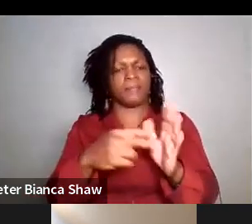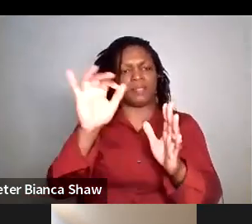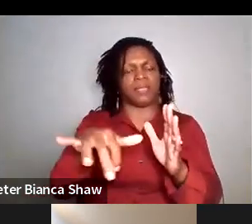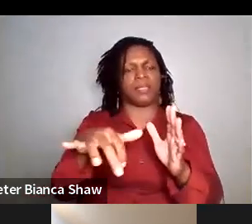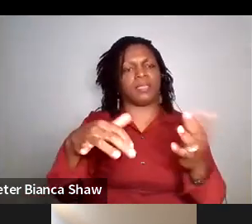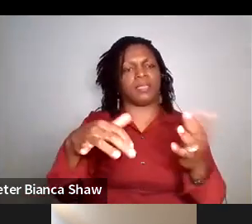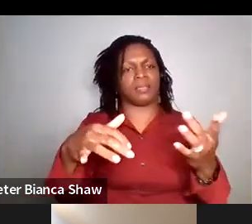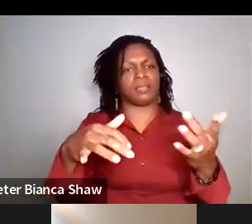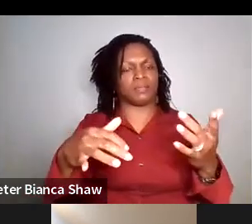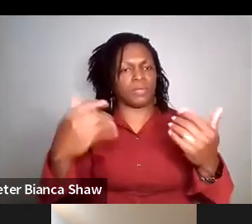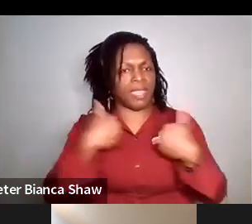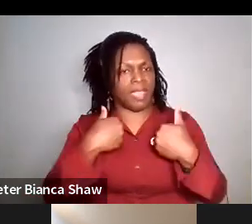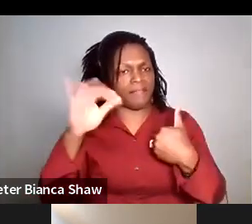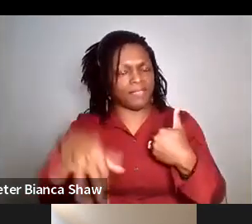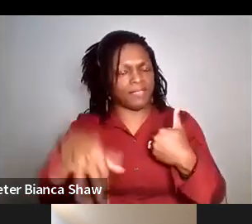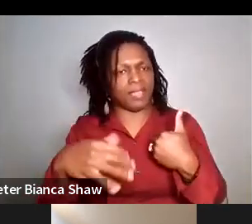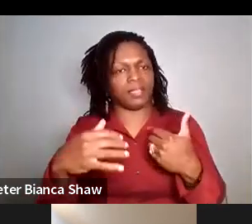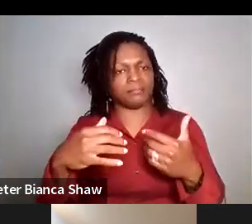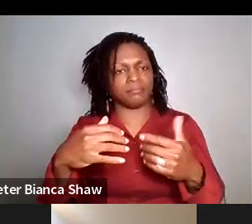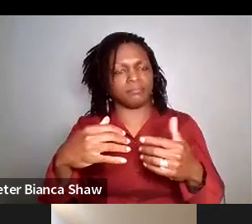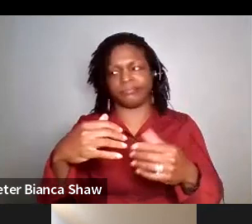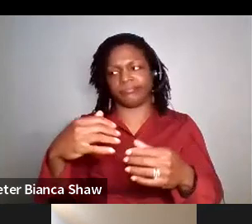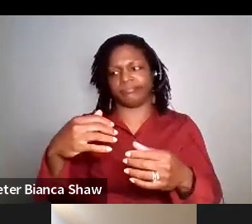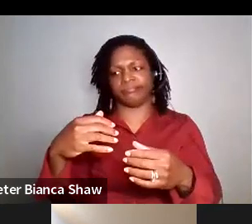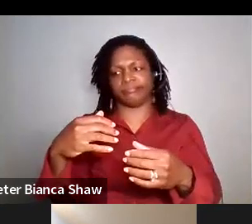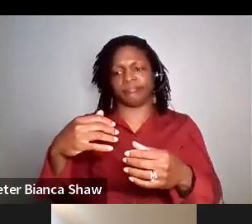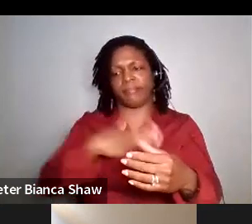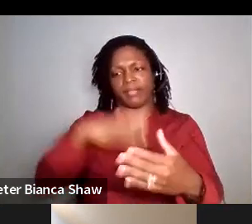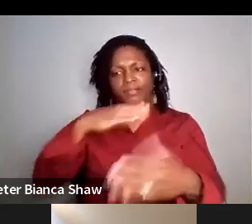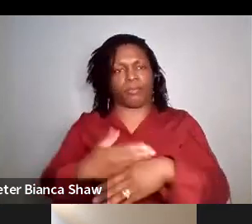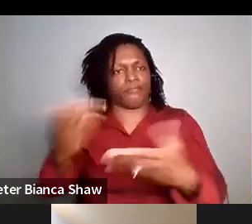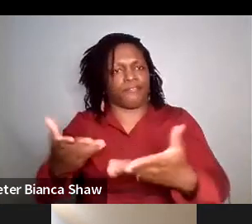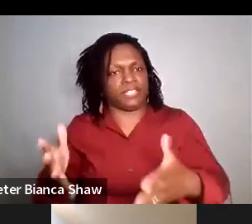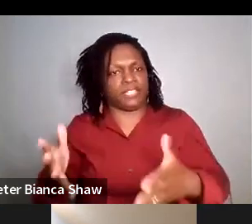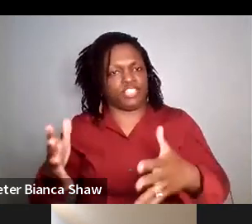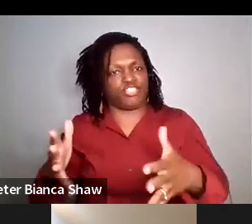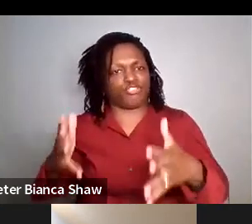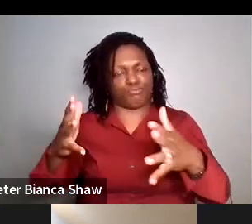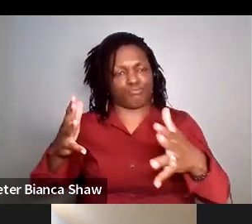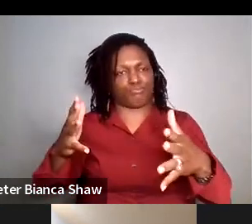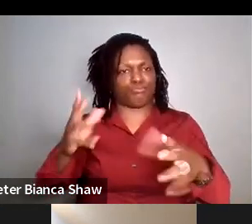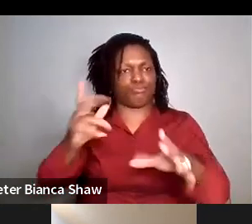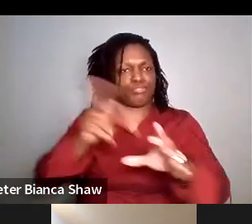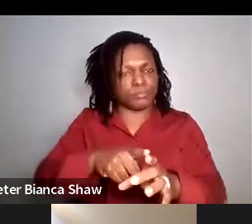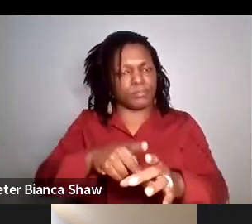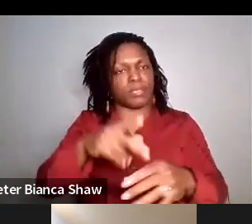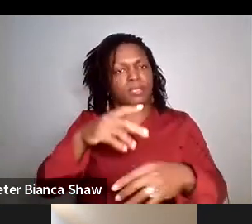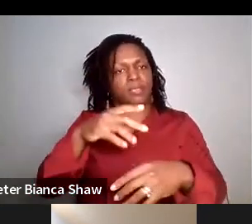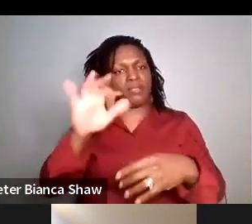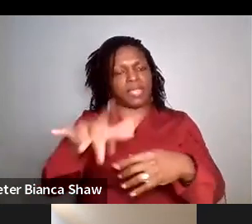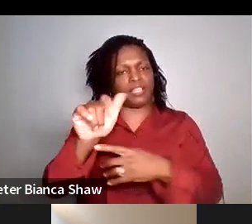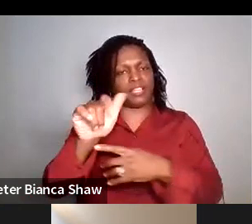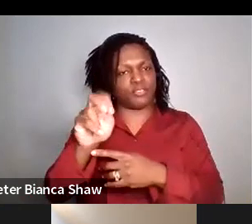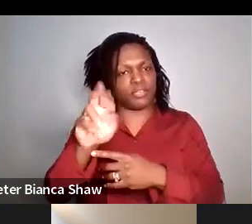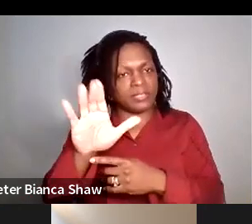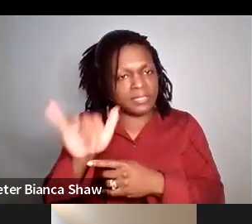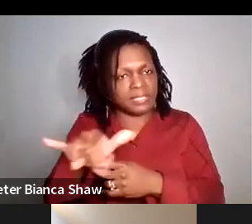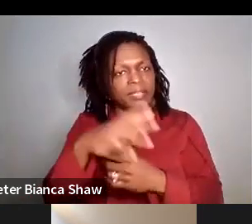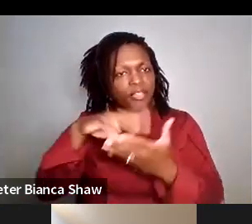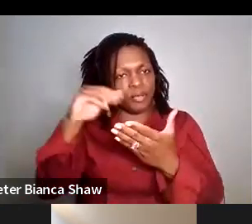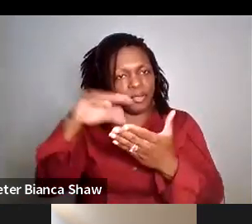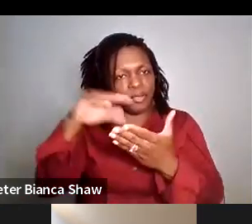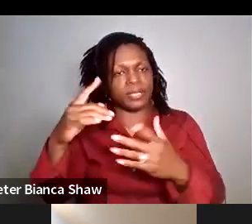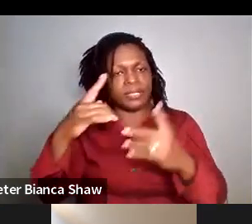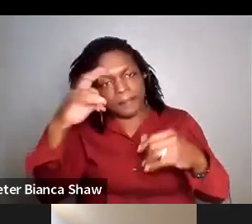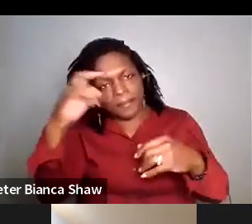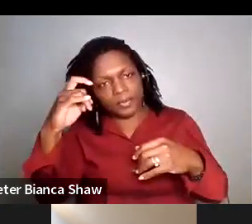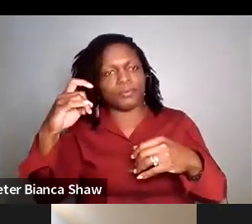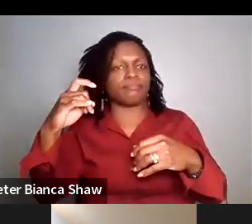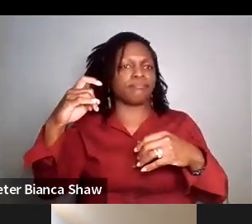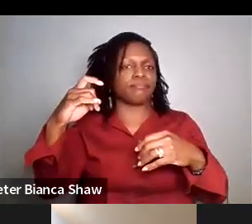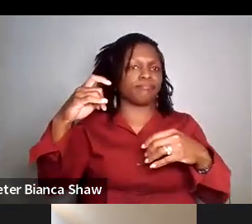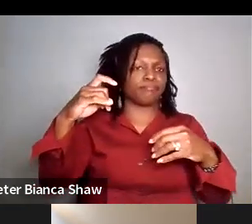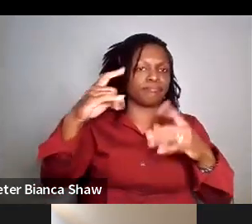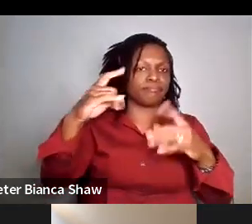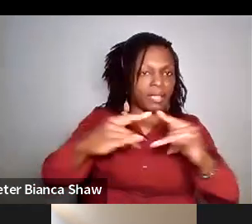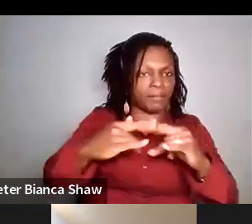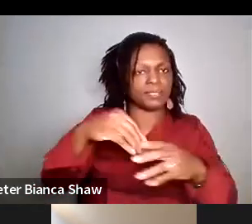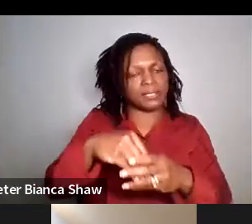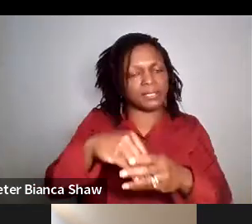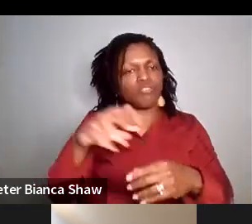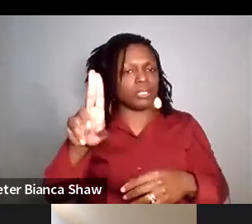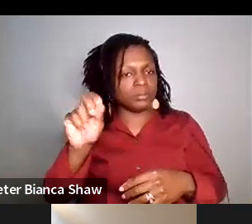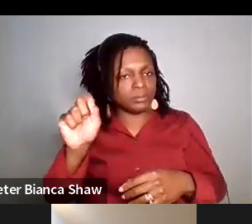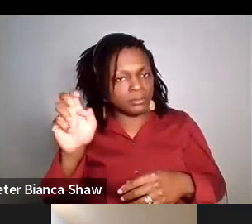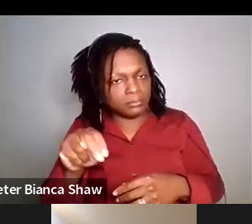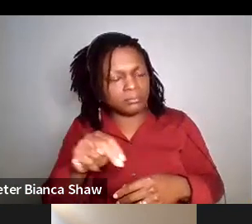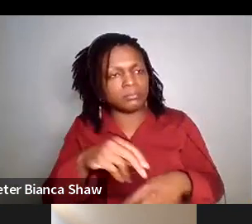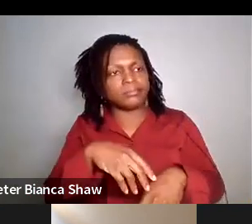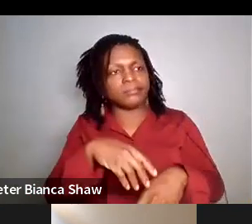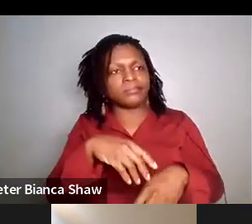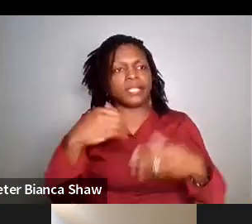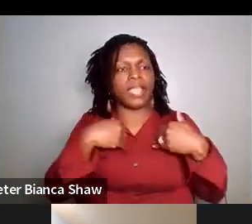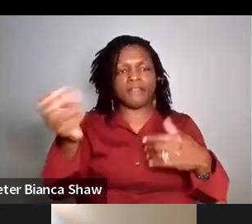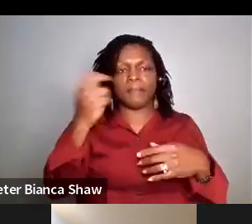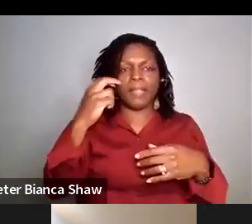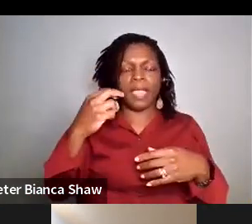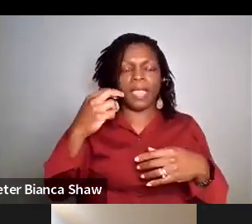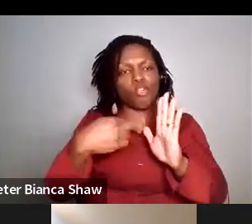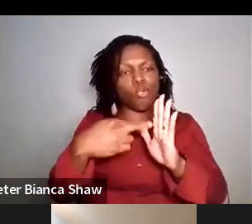She has, because you're in the braille and regiment for literacy, learn literacy and learning summer camps and rust, and where she's had blind role models, and she participates with our kd and